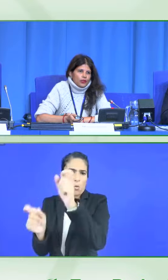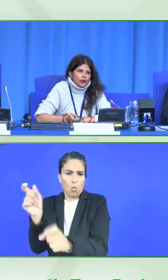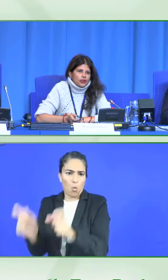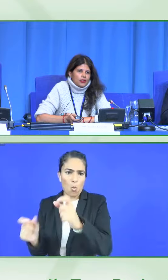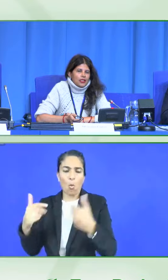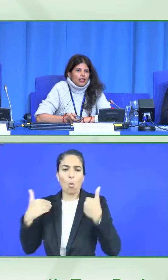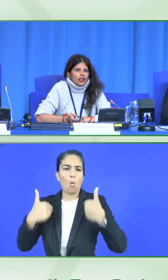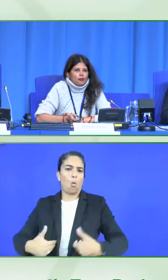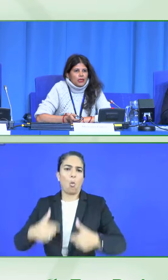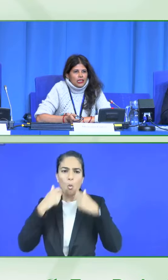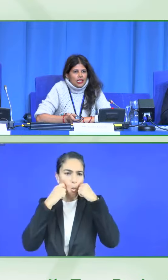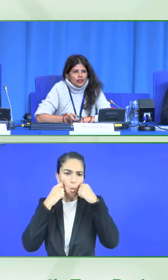click.